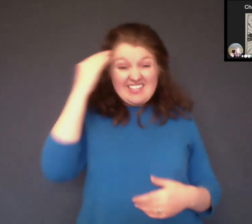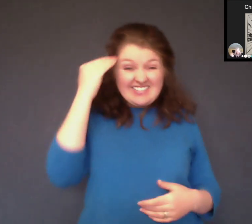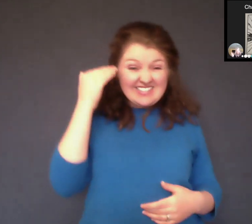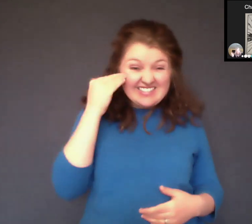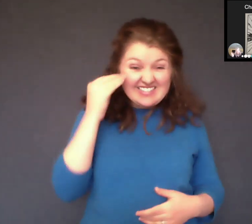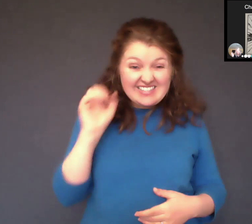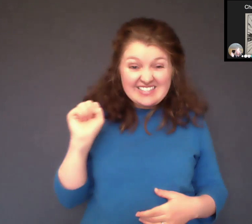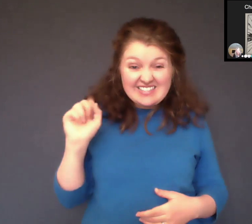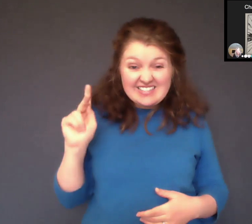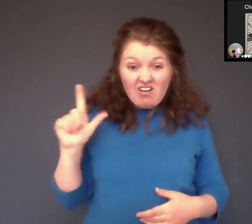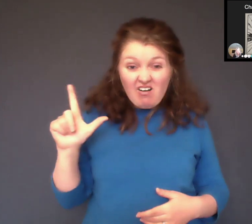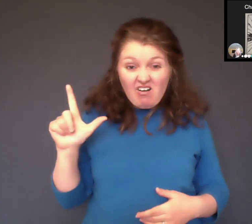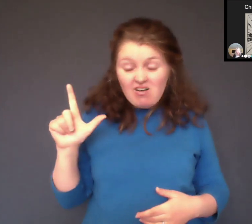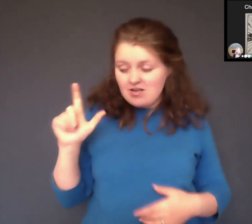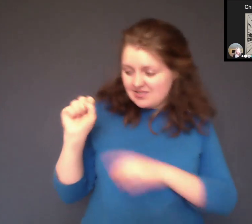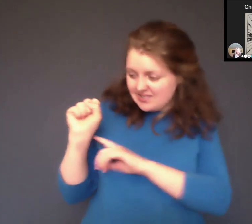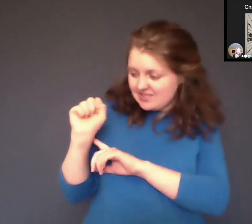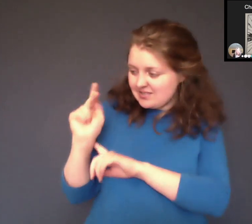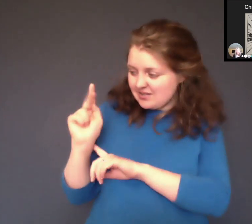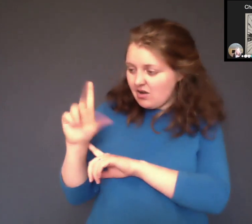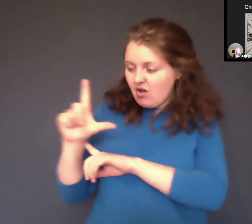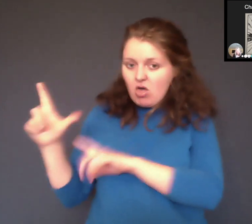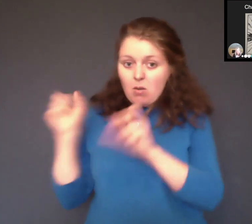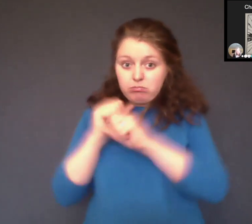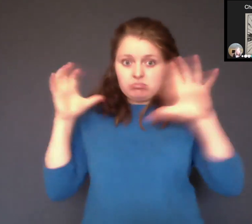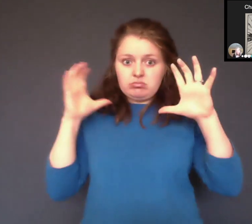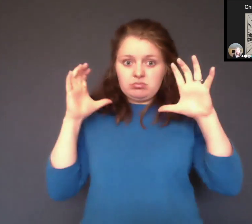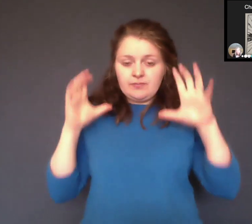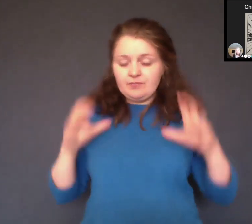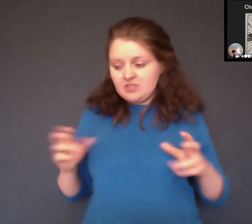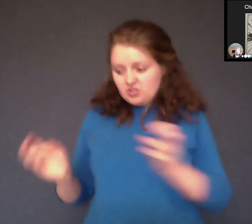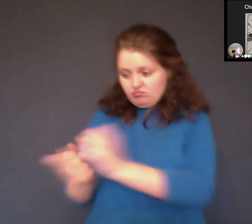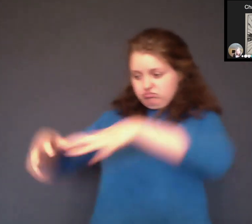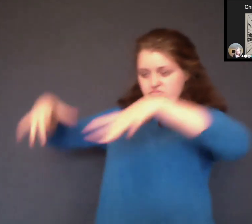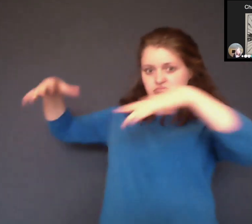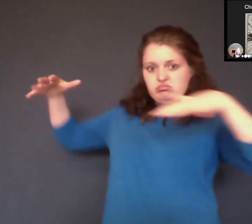its spine collapsed in a matter of seconds it was no more than a heap of bone shards